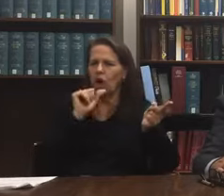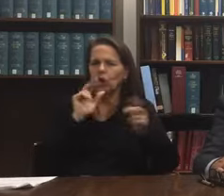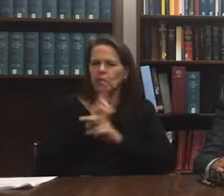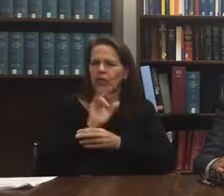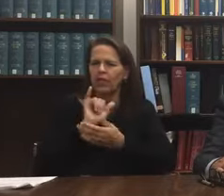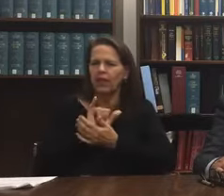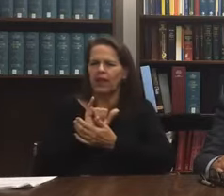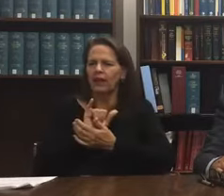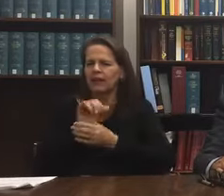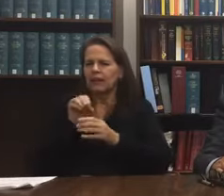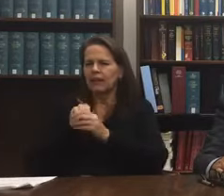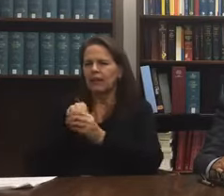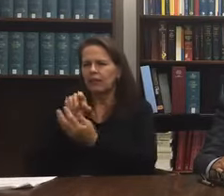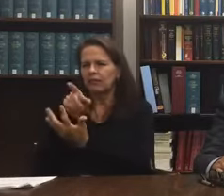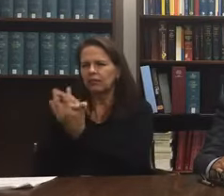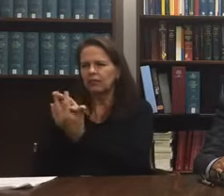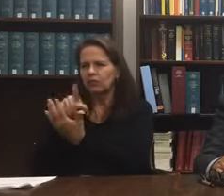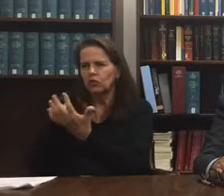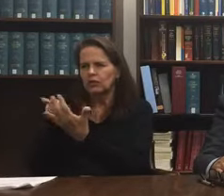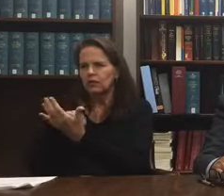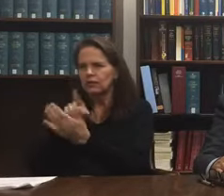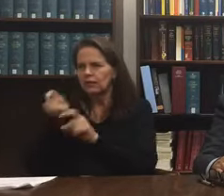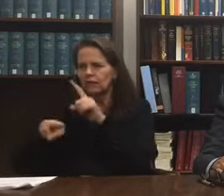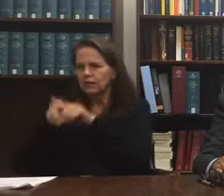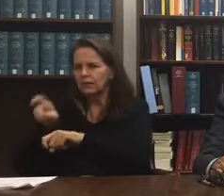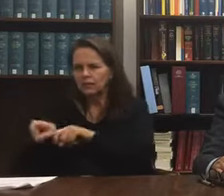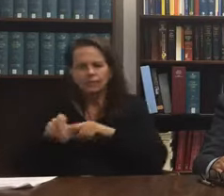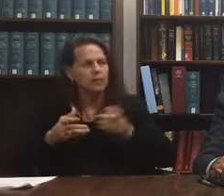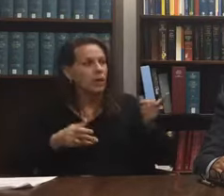computer have you found one method to be more effective than the other yes I